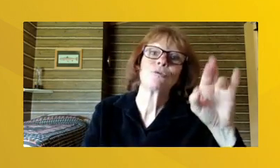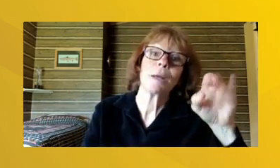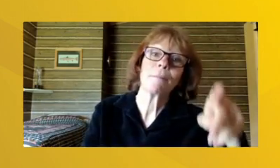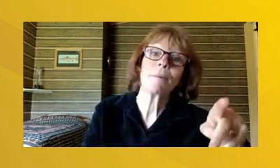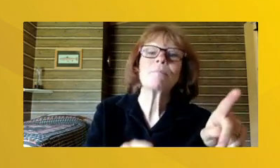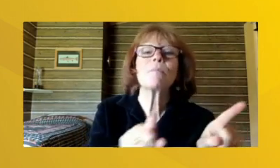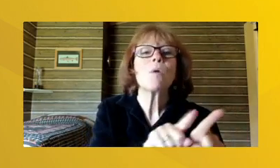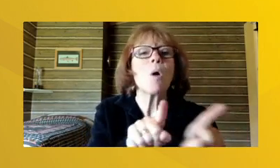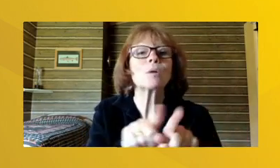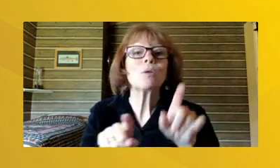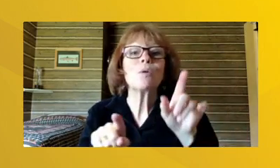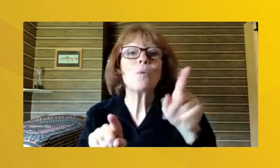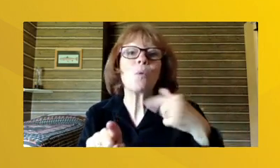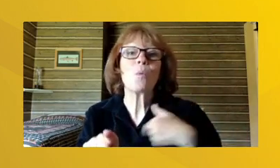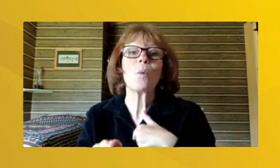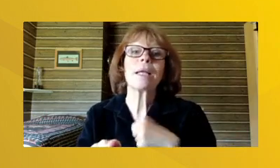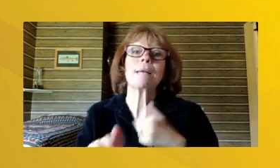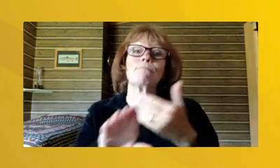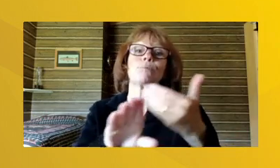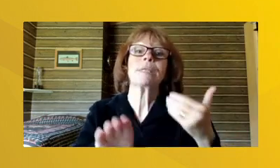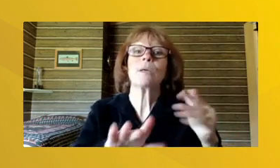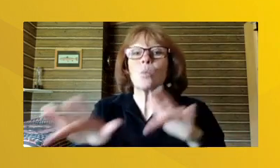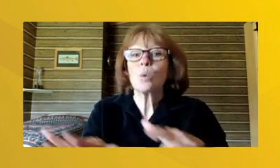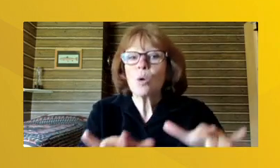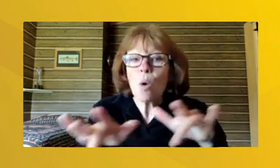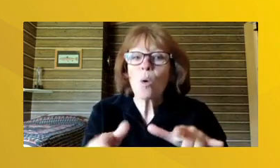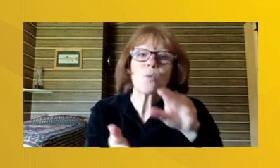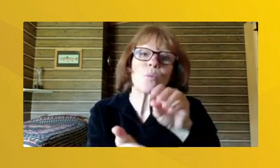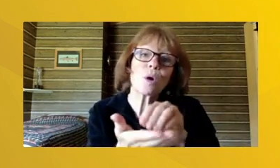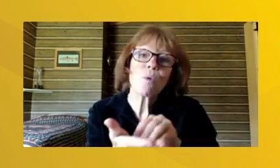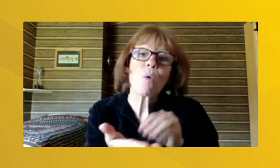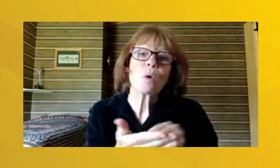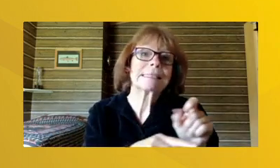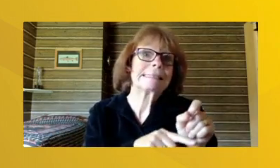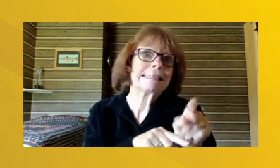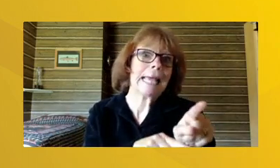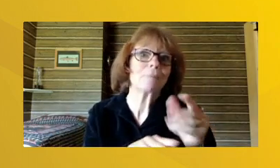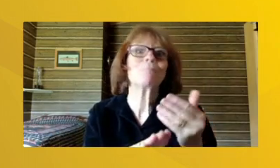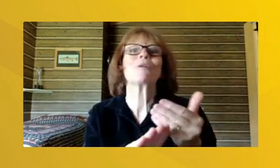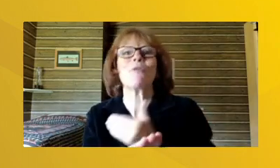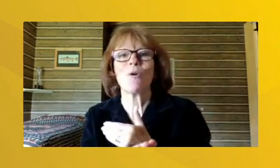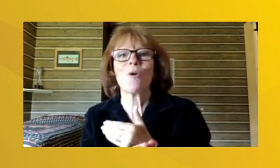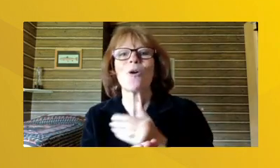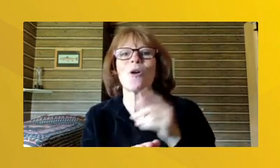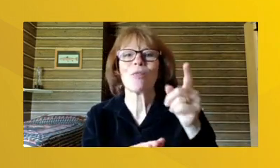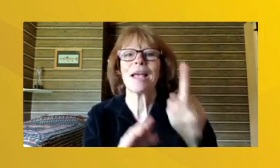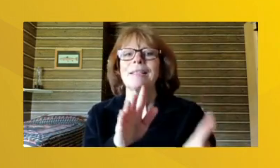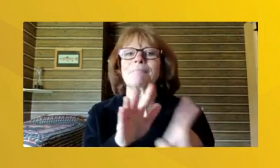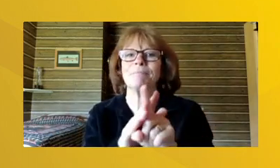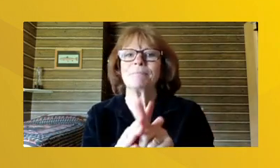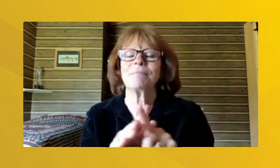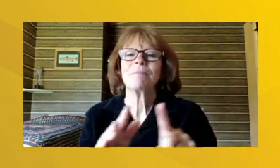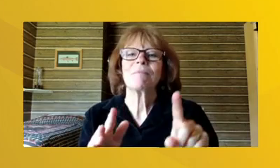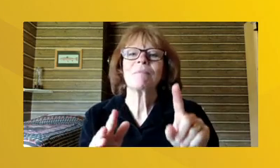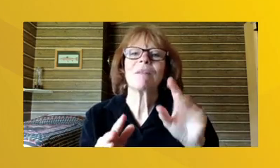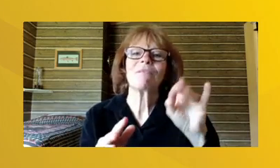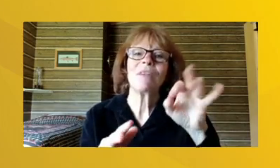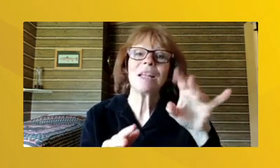formats. So one of the ways we do that is through 'Head Start Asks', which is something we created.